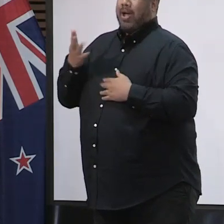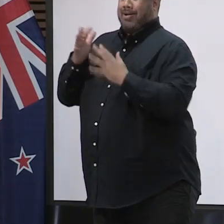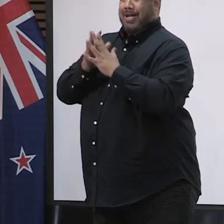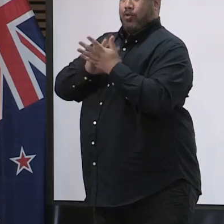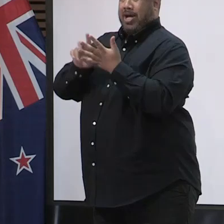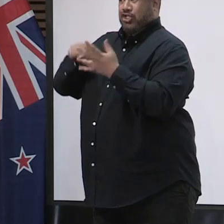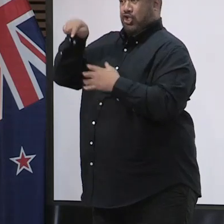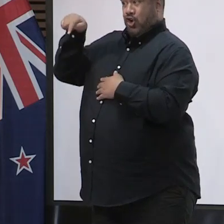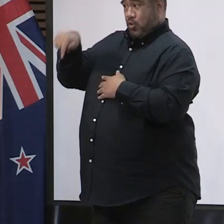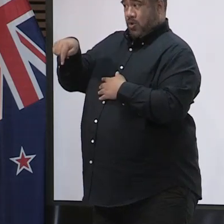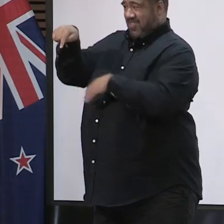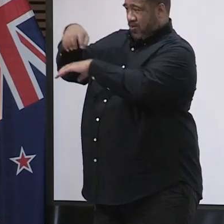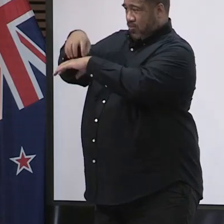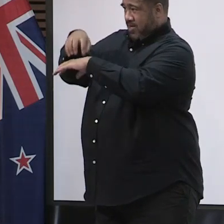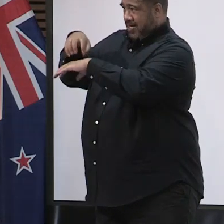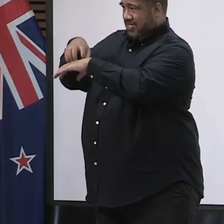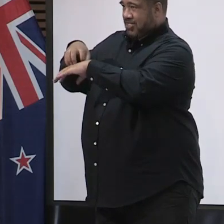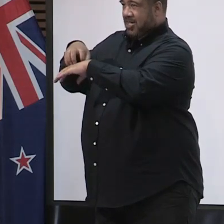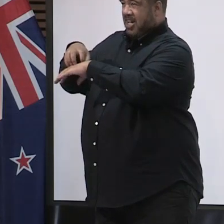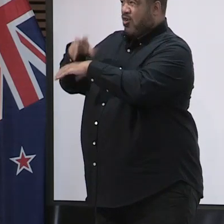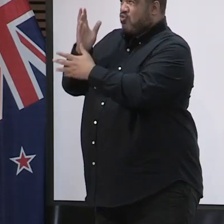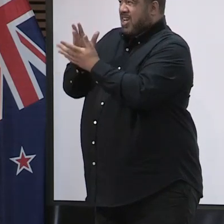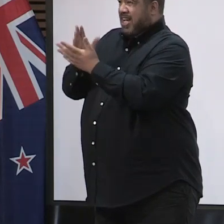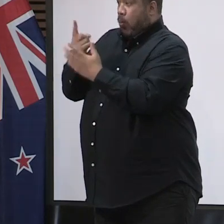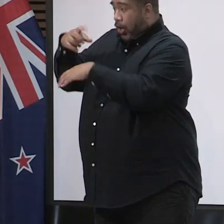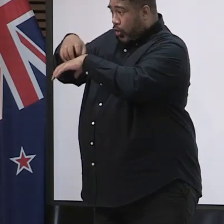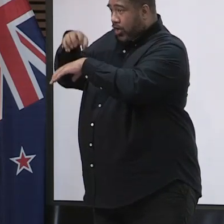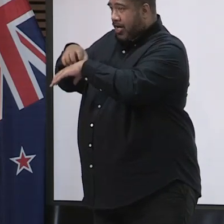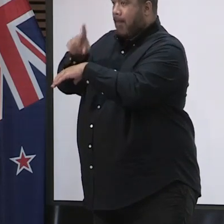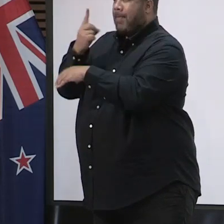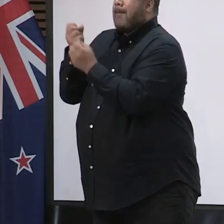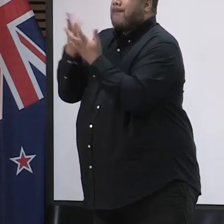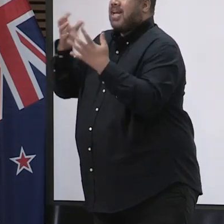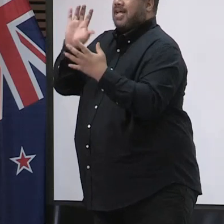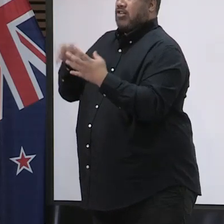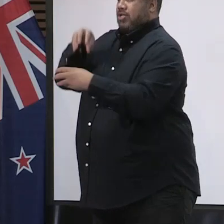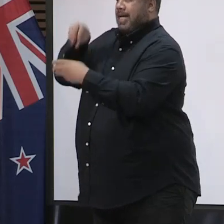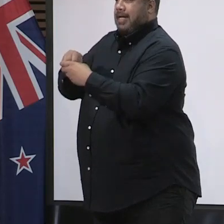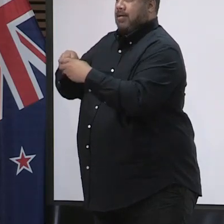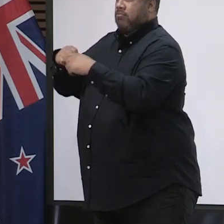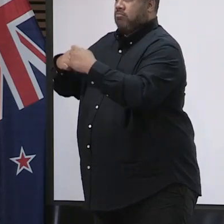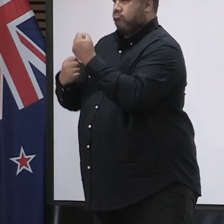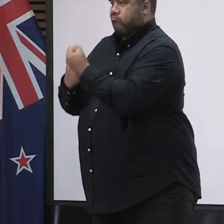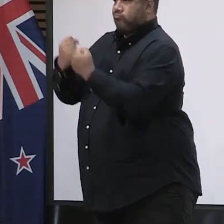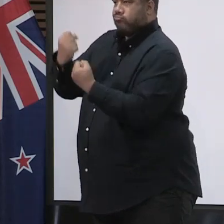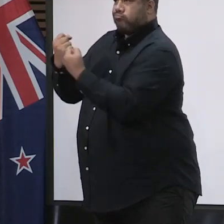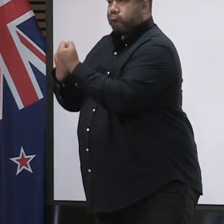functioning of the WHO? They have an influence, but it's not unexpected. They're an